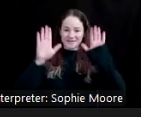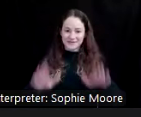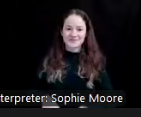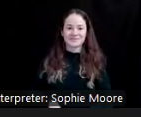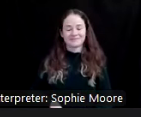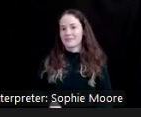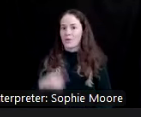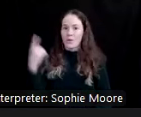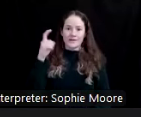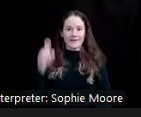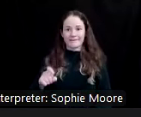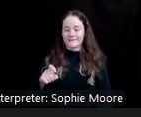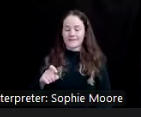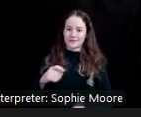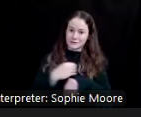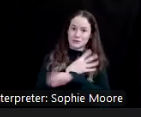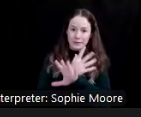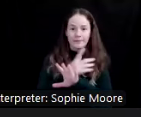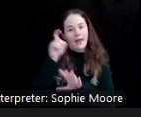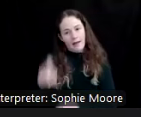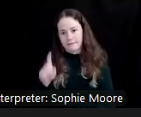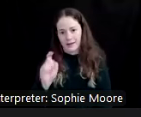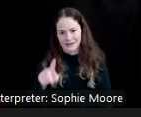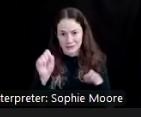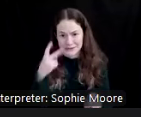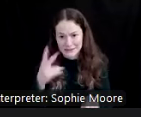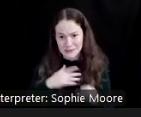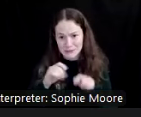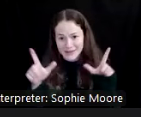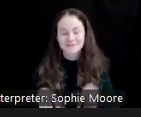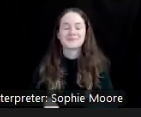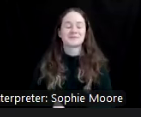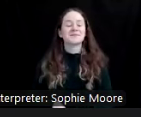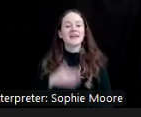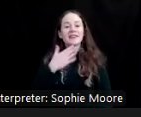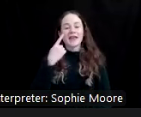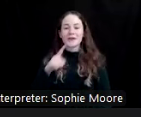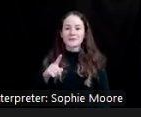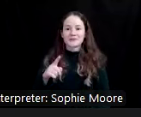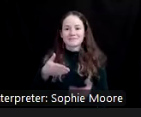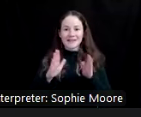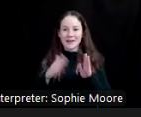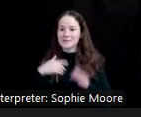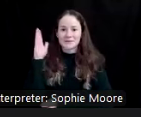meetings. So, thank you guys for having me. Um, I'm going to talk a little bit about maybe how things the rubber